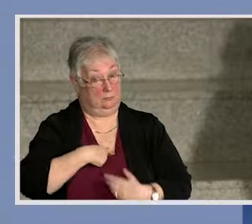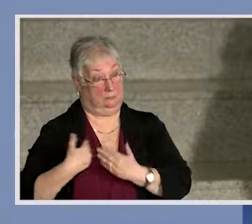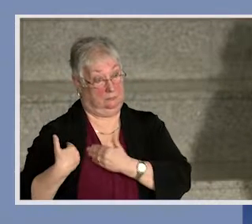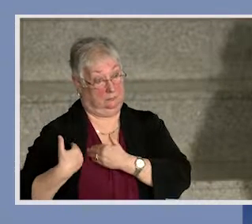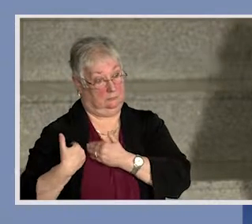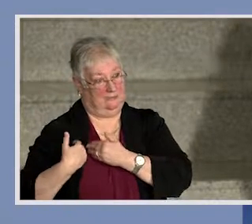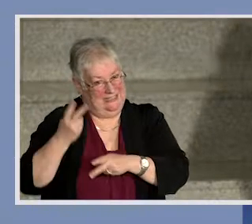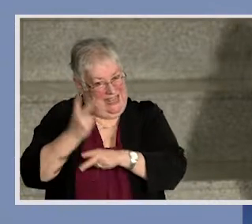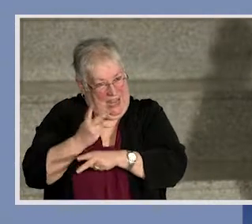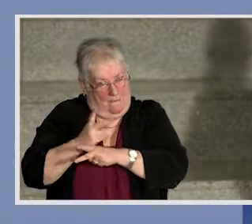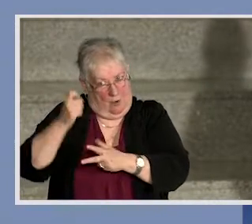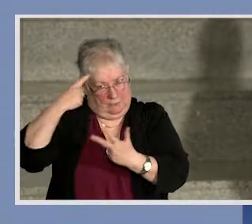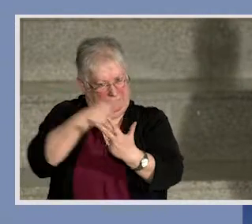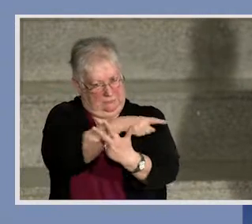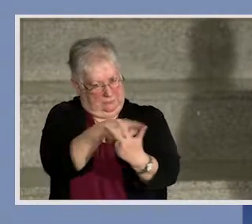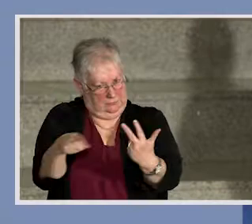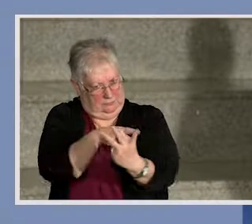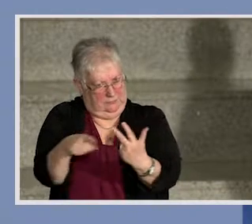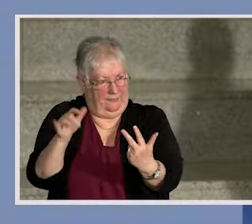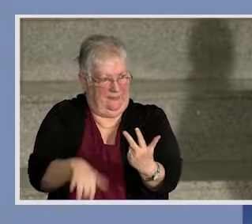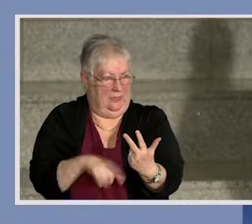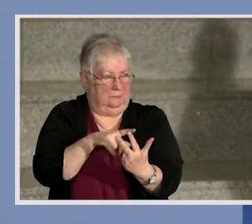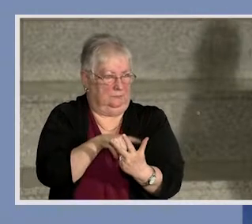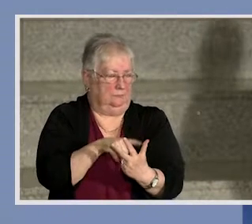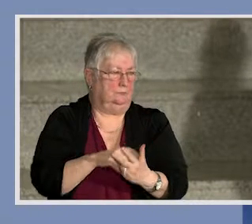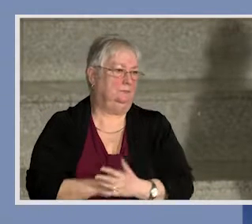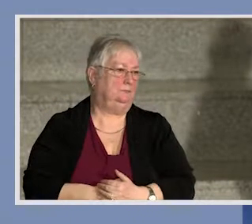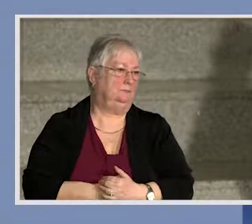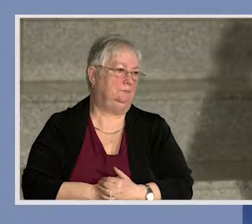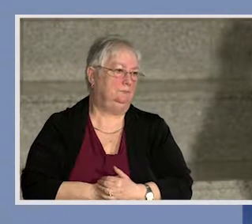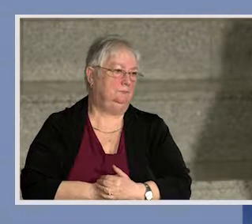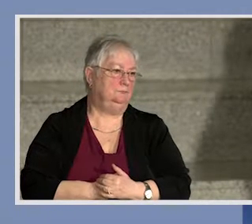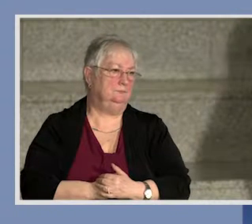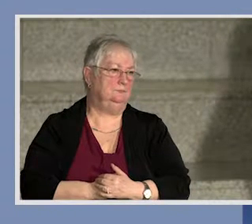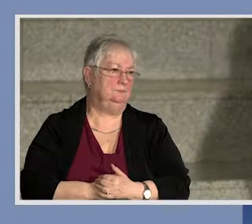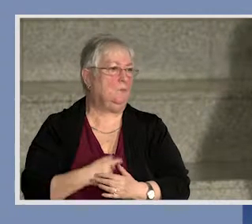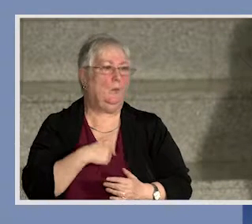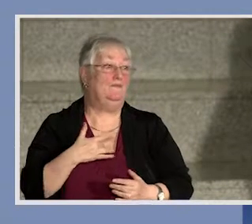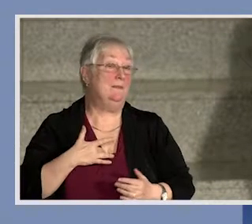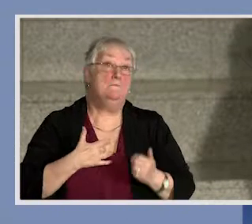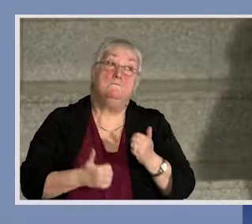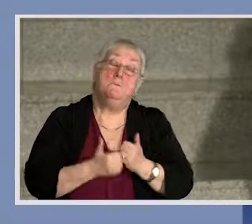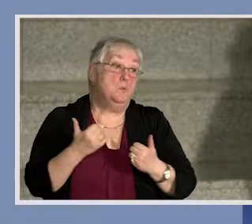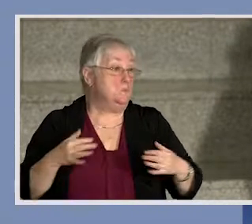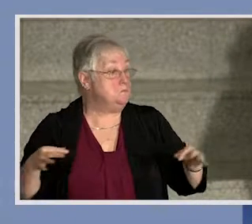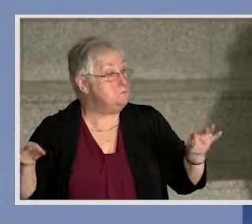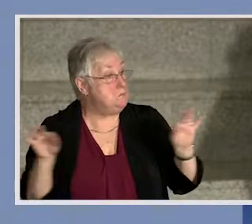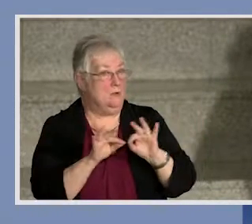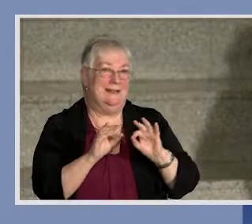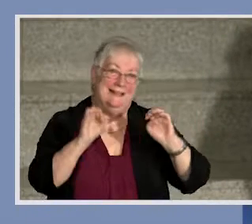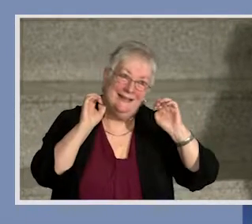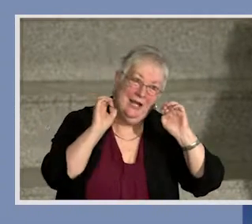MAKE THAN OF OUR PUBLIC DOLLARS THAN THE EDUCATION -- THE DOLLARS WE SPEND TO EDUCATE THE RESIDENTS OF D.C.